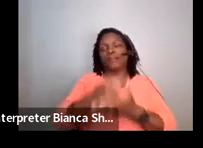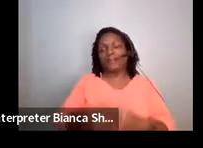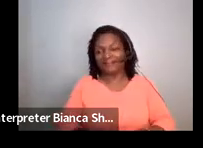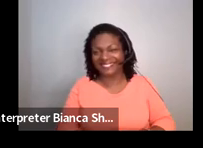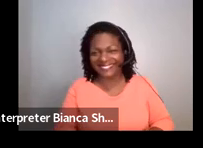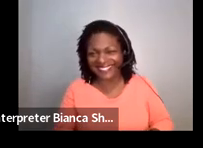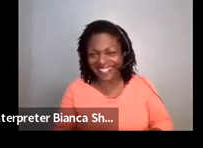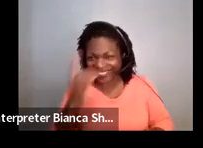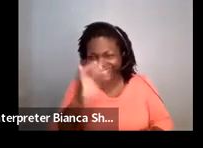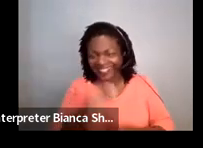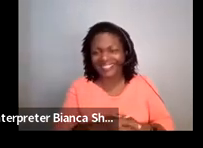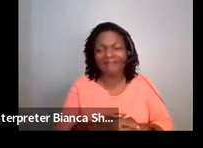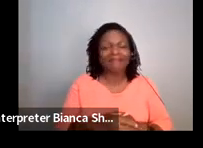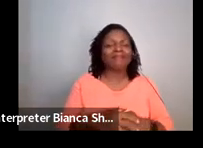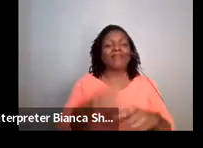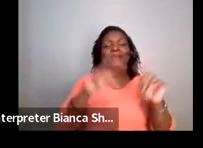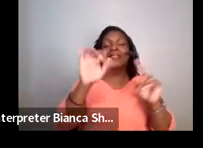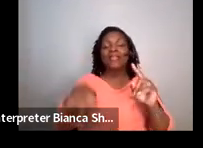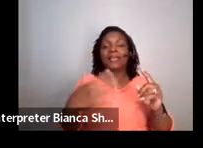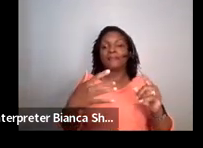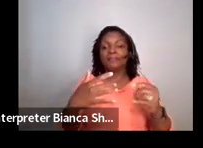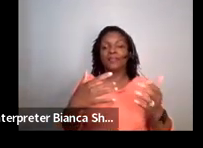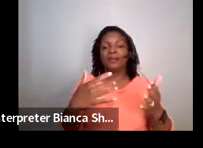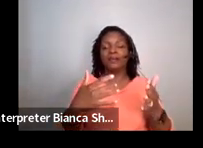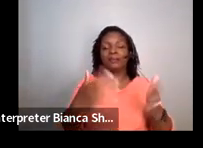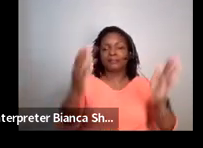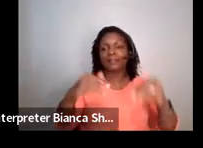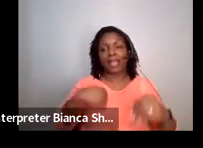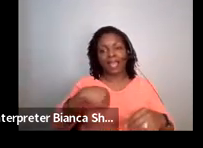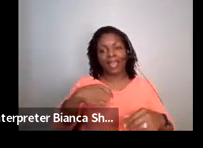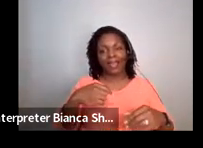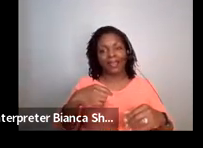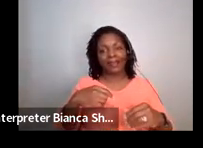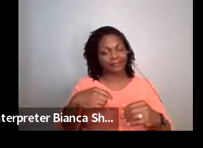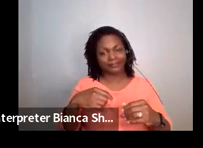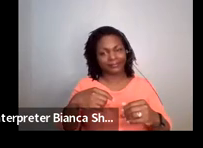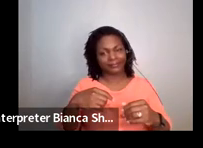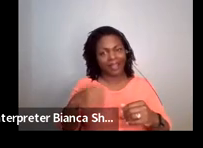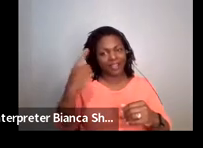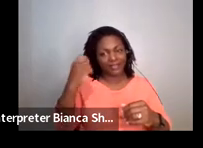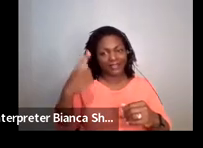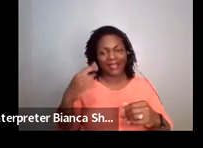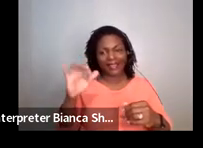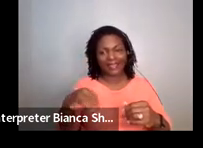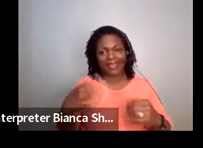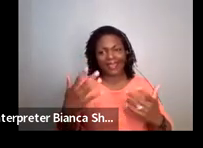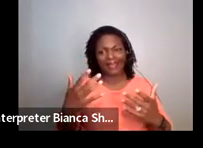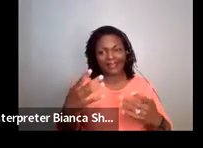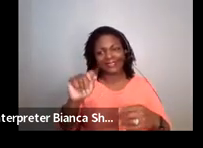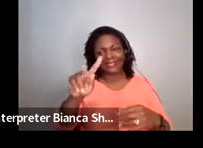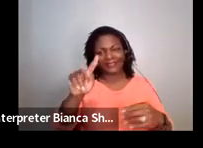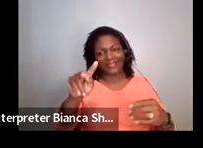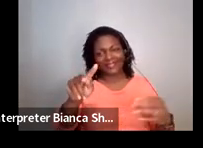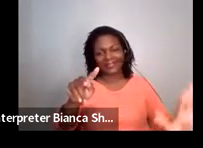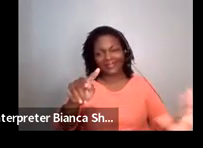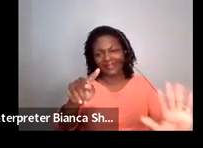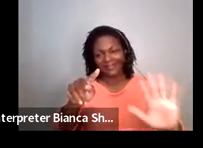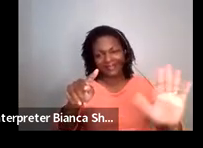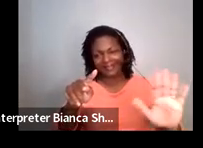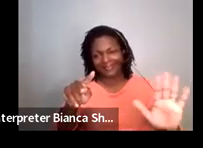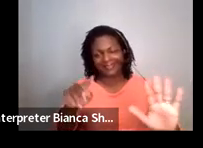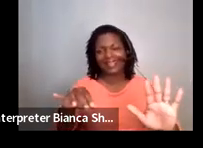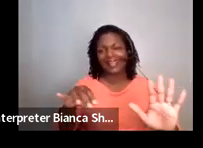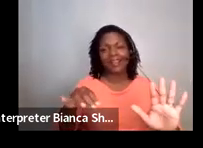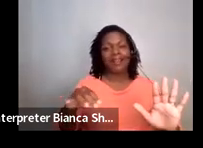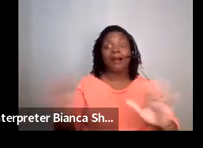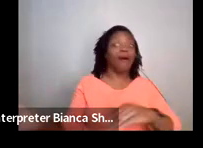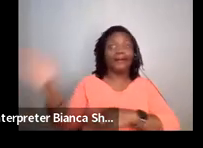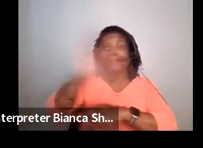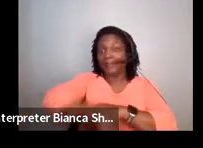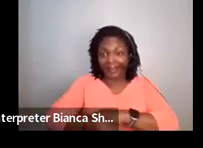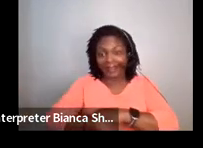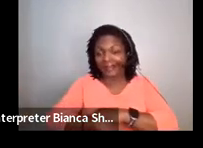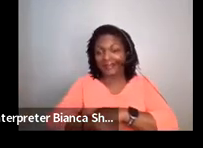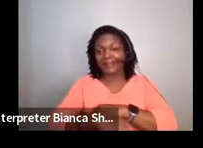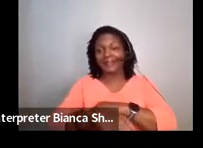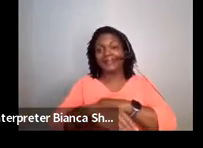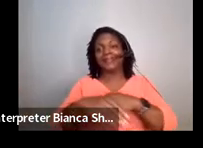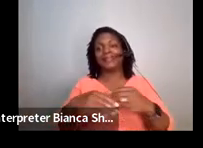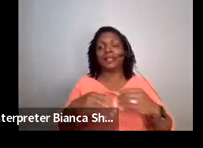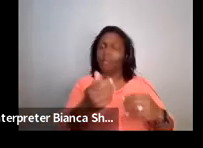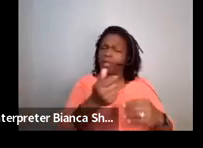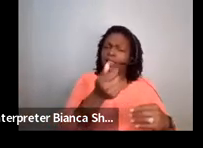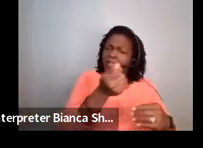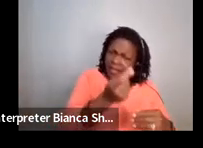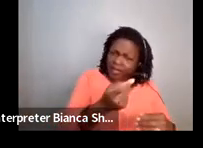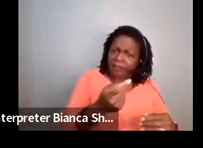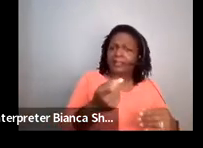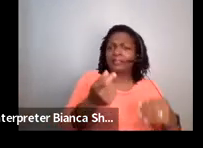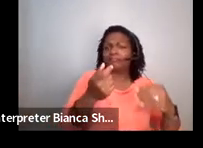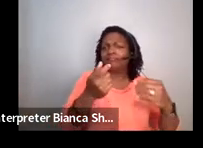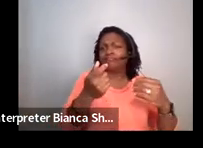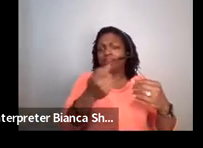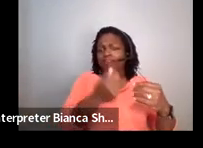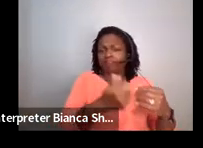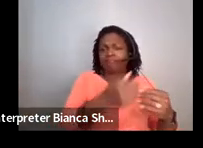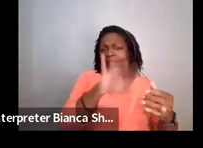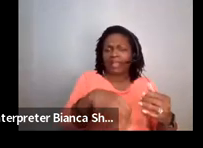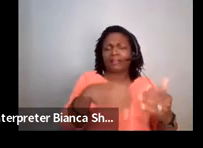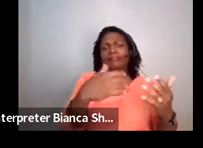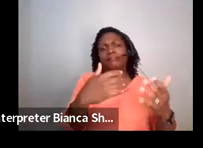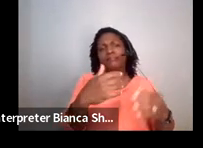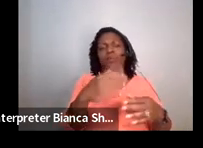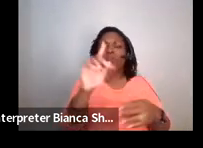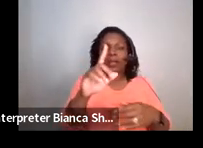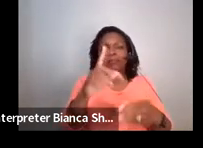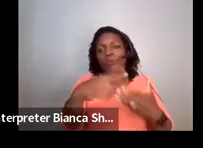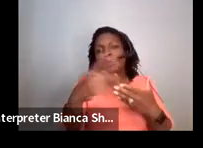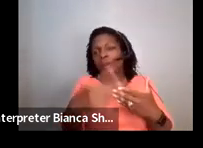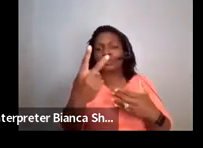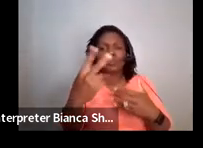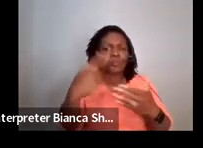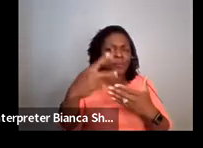You know you do what you need to do but all day Tv is not. I'm going to be engaging Okay, So bouts of Tv with great shows or shows on things they like is one thing staying socially active is absolutely